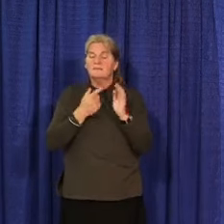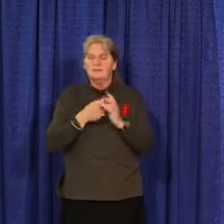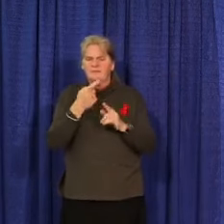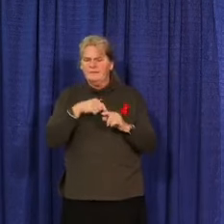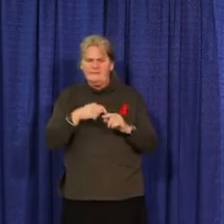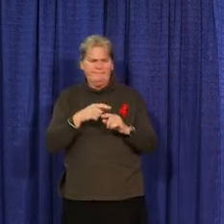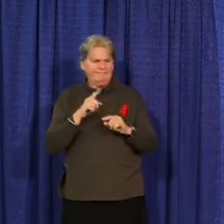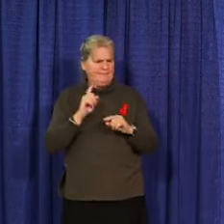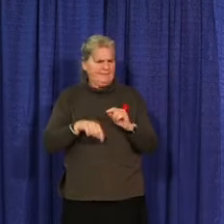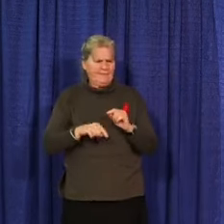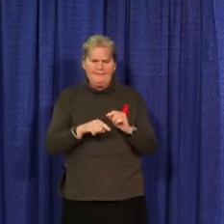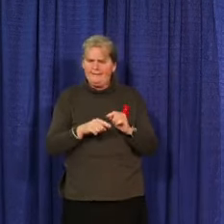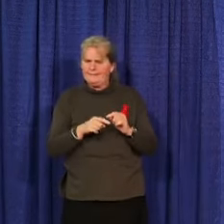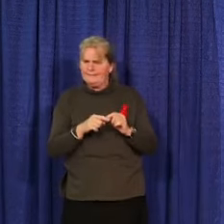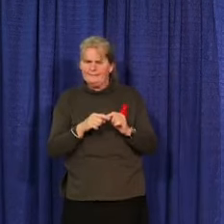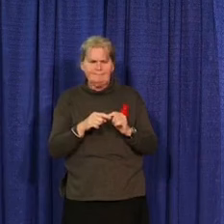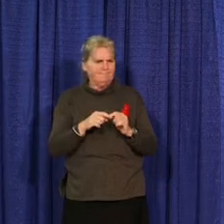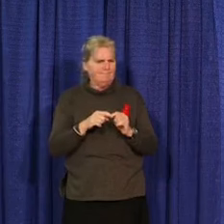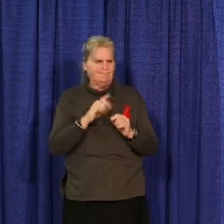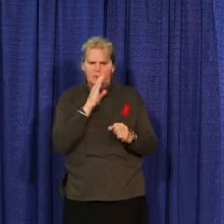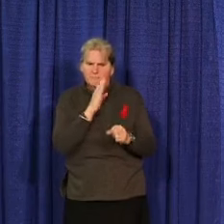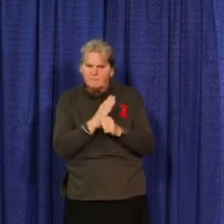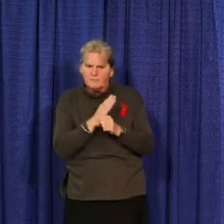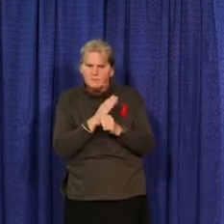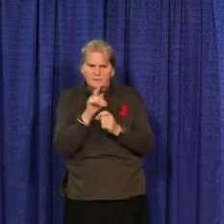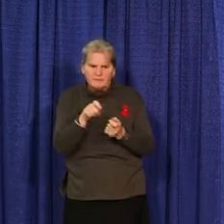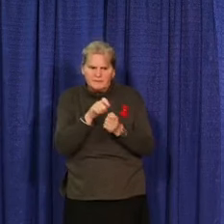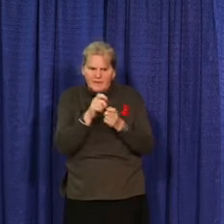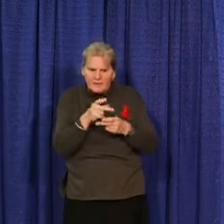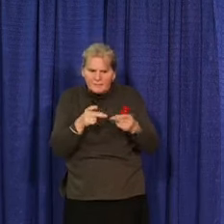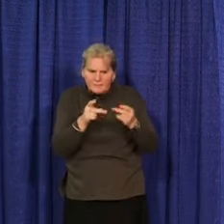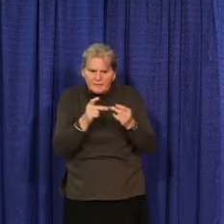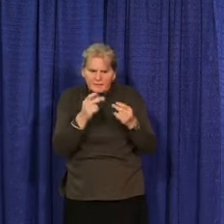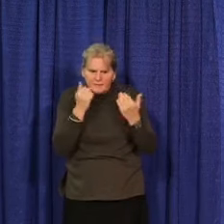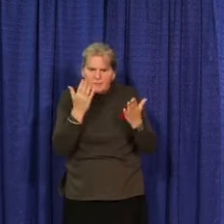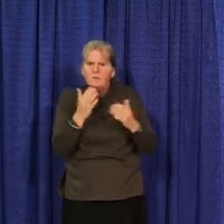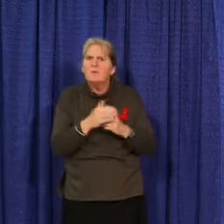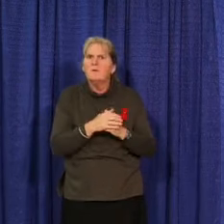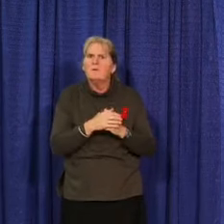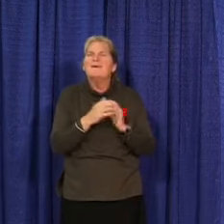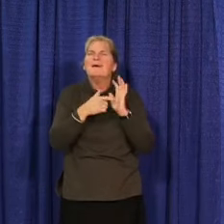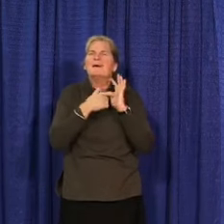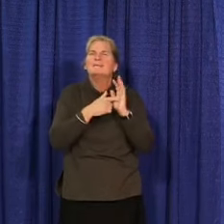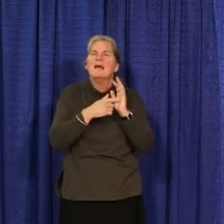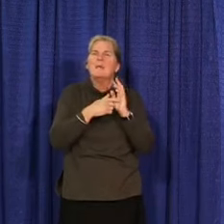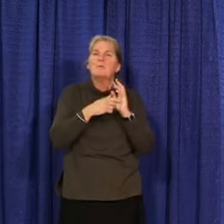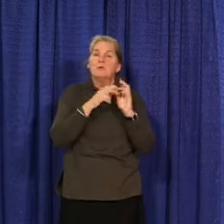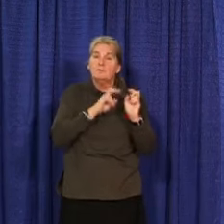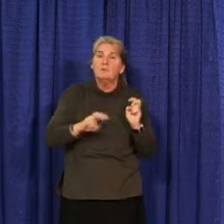possible for us to determine exactly where these individuals spent time. If, is -- as in the case of the